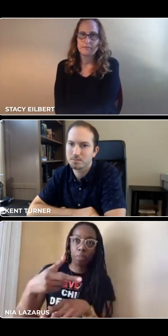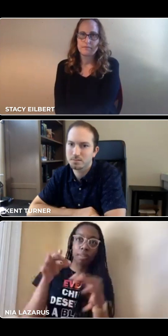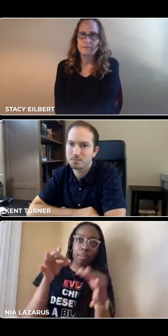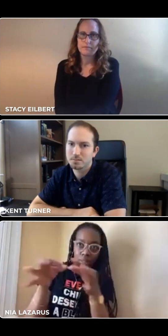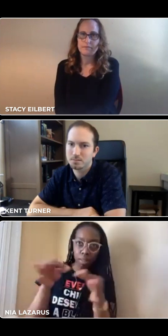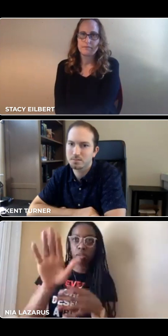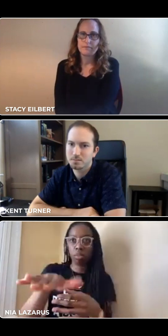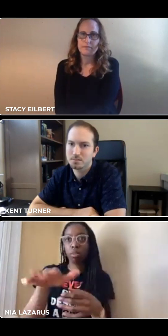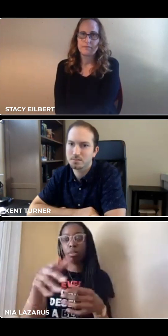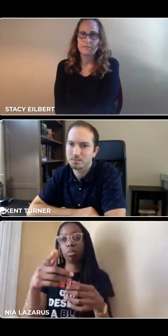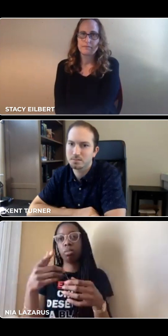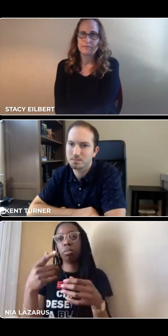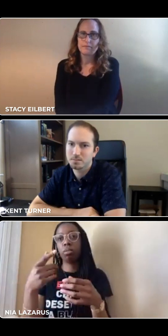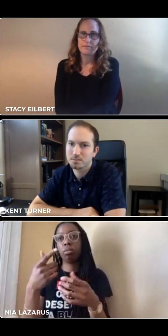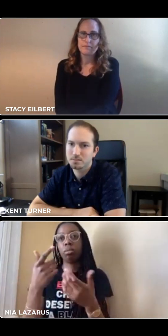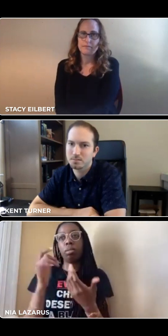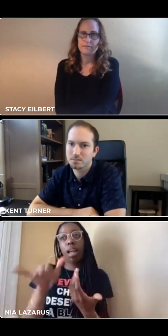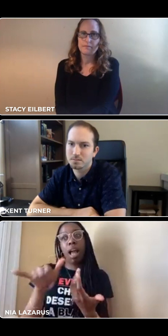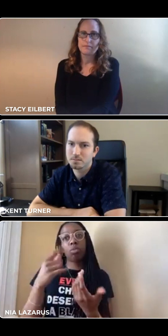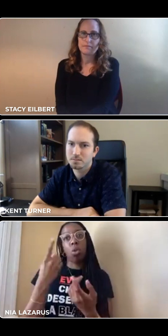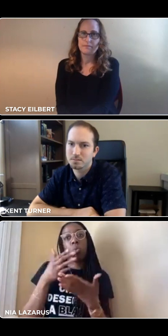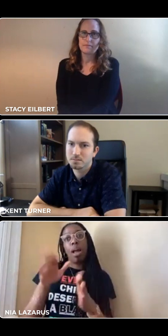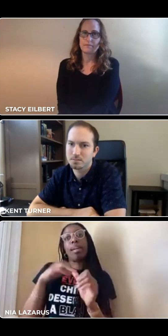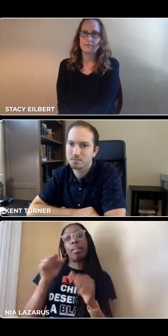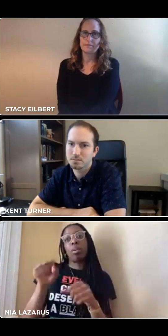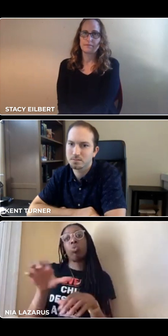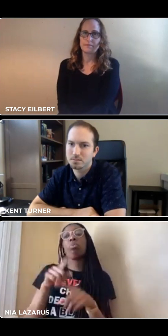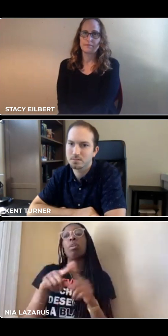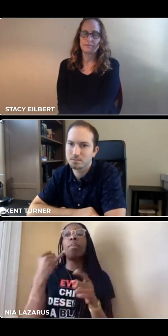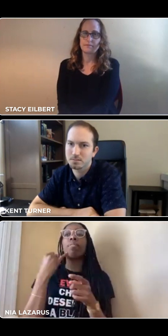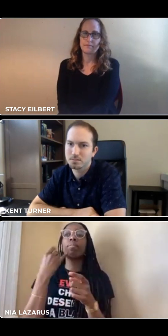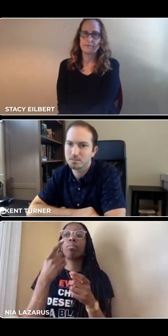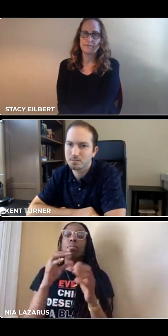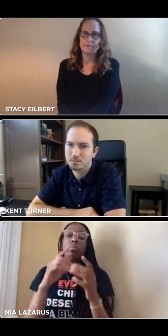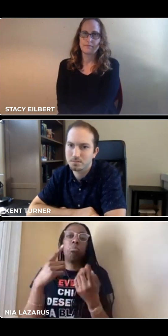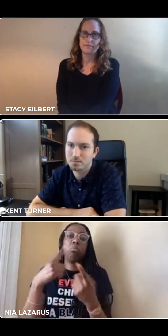the others -- to reach out, to get on the video phone, to have that direct face-to-face